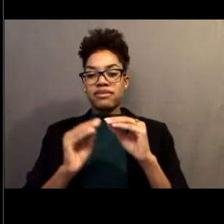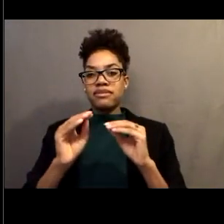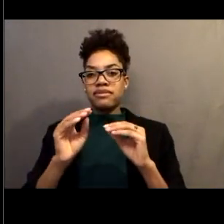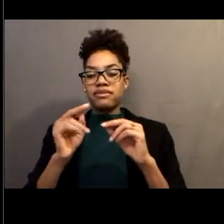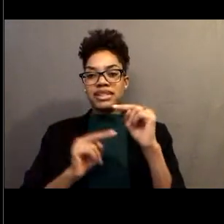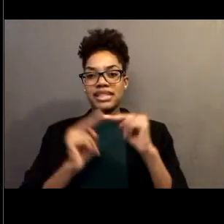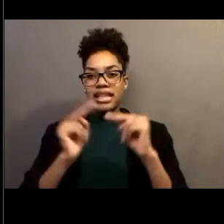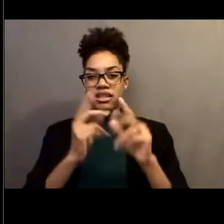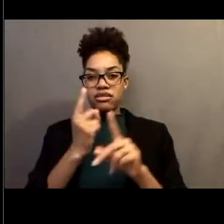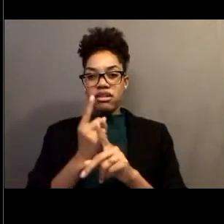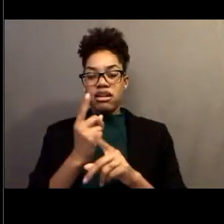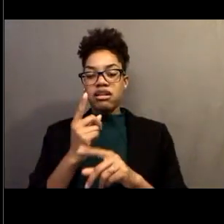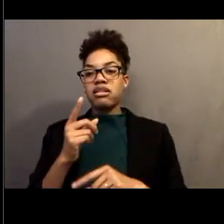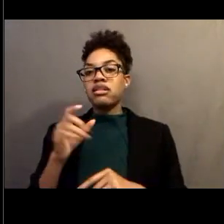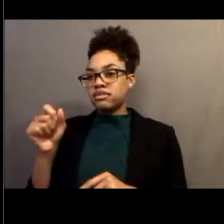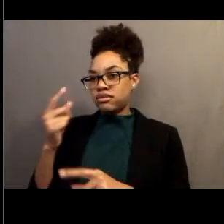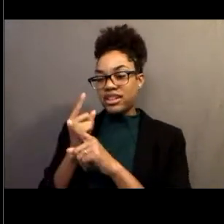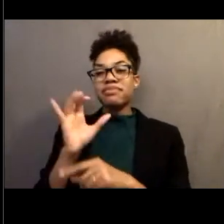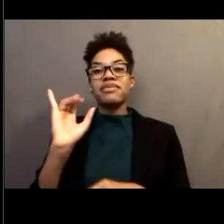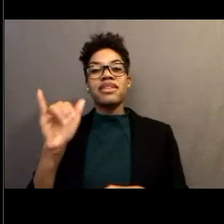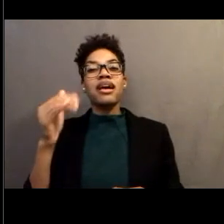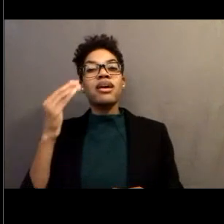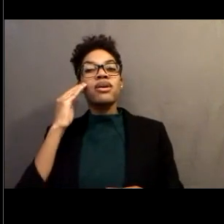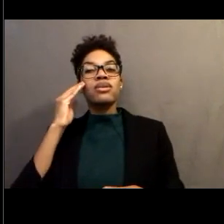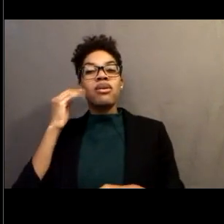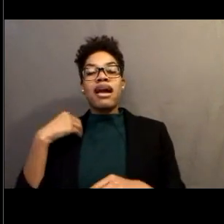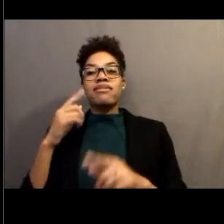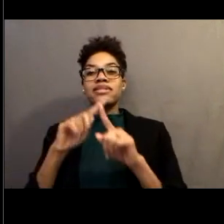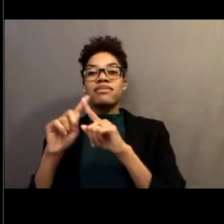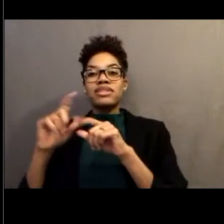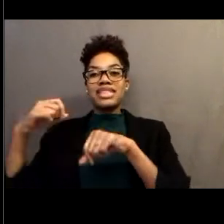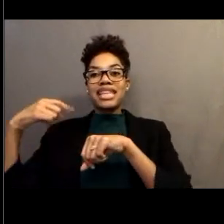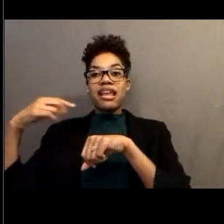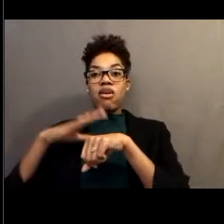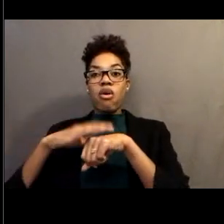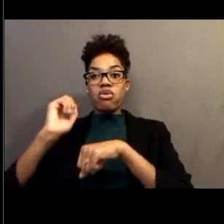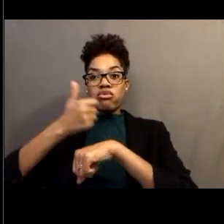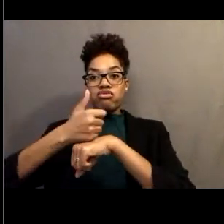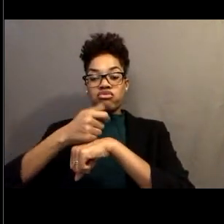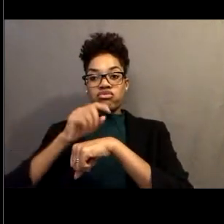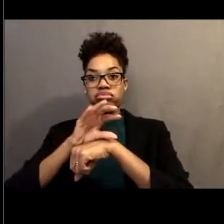That was the picture with the satellite discs on the roof. That's where we like drive and control the satellites.